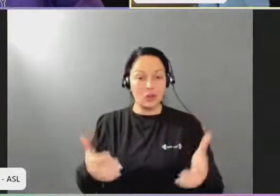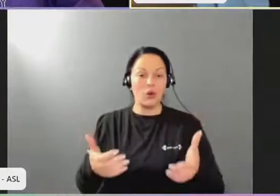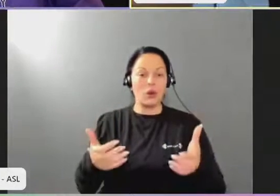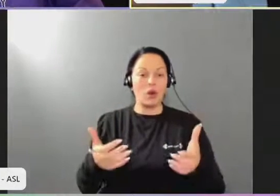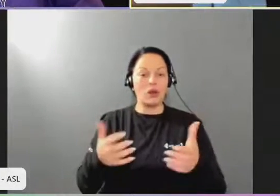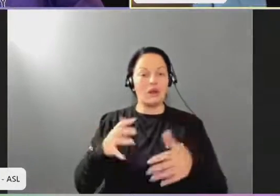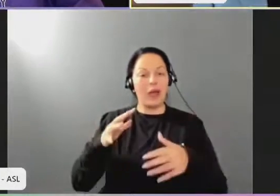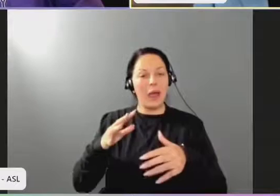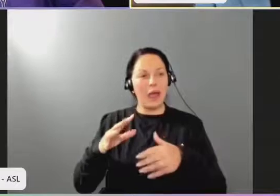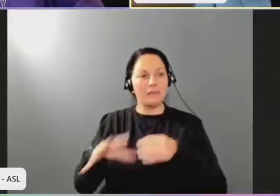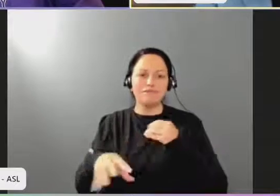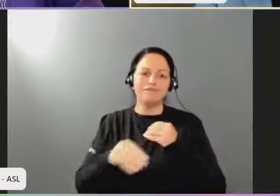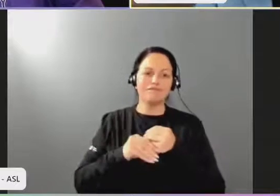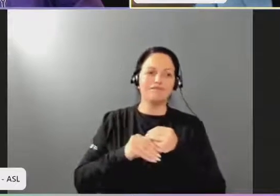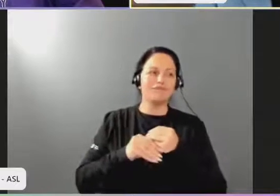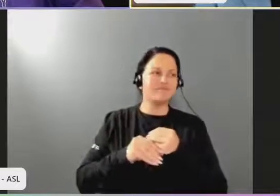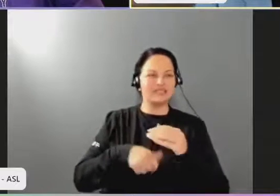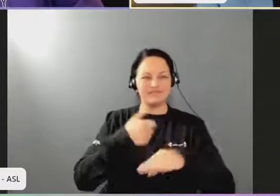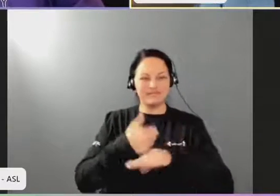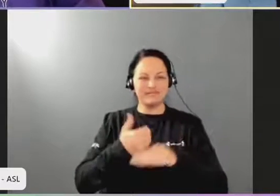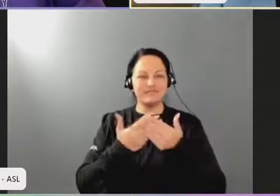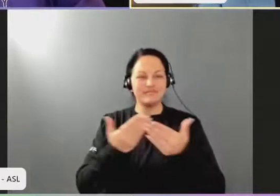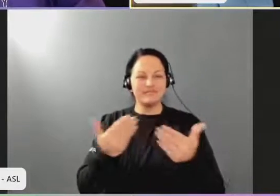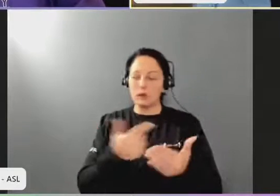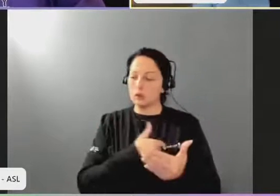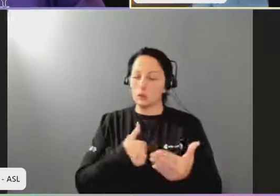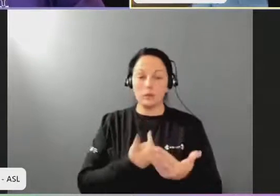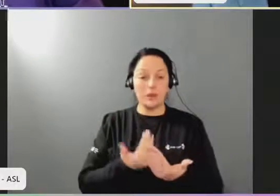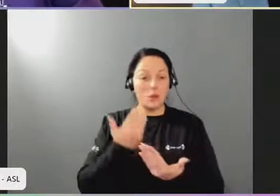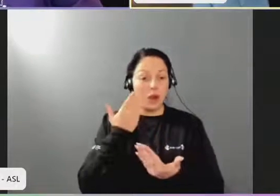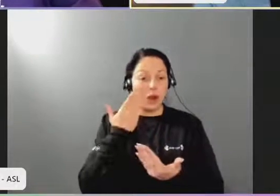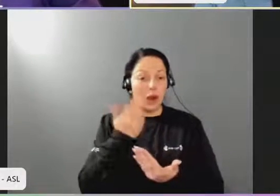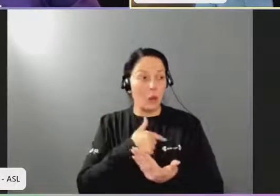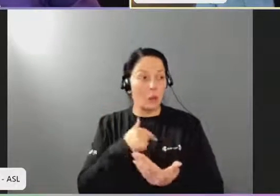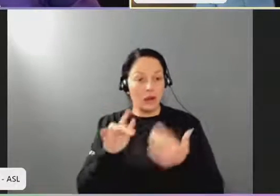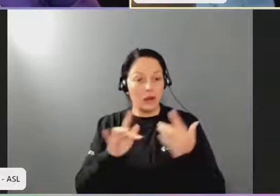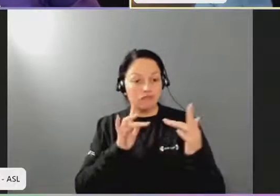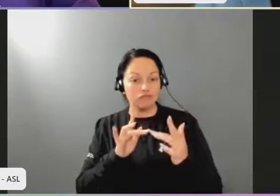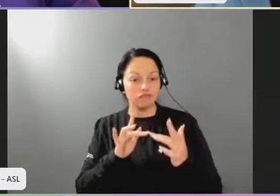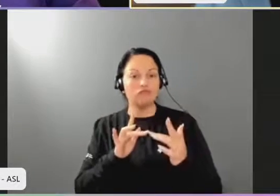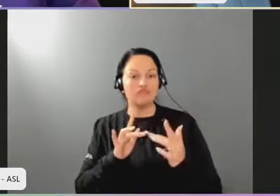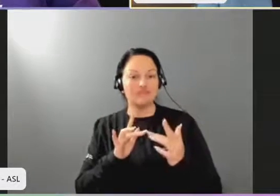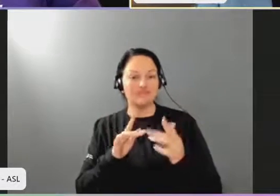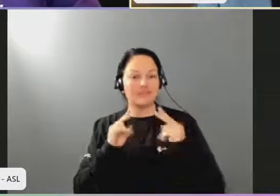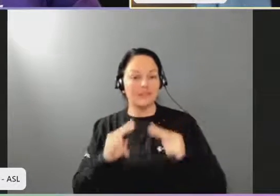Harshbarger] I can't put it any better. Thank you very much for changing the world and putting that